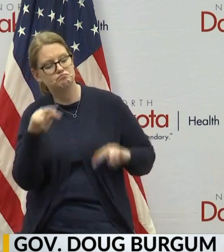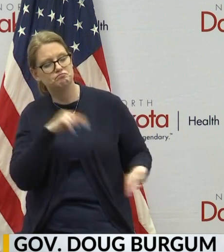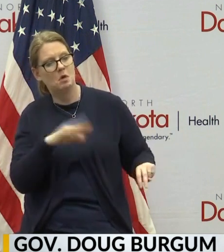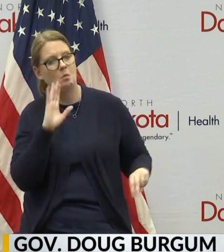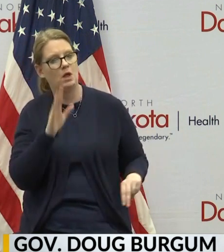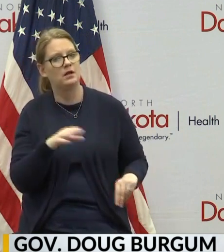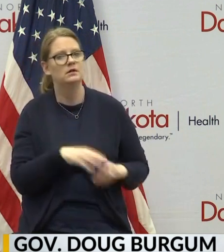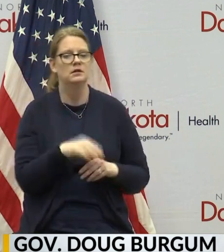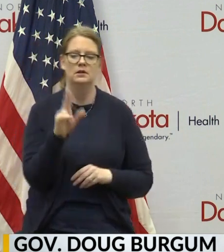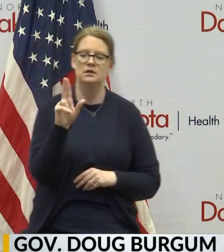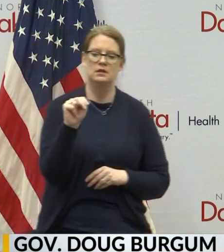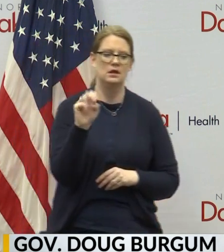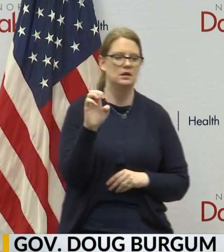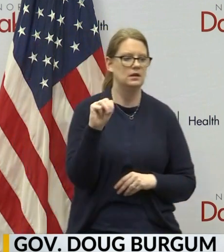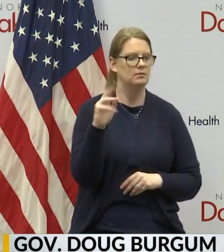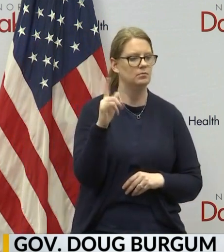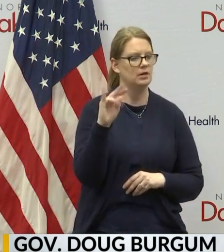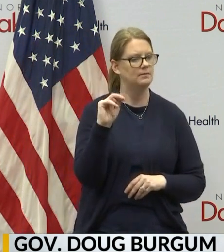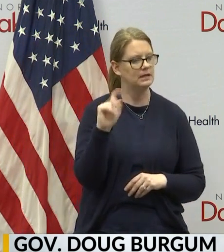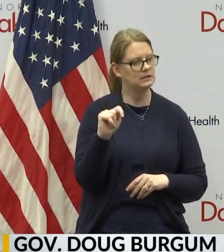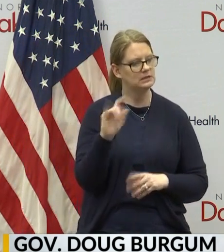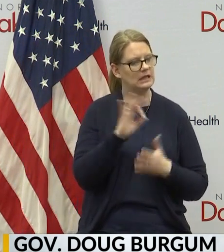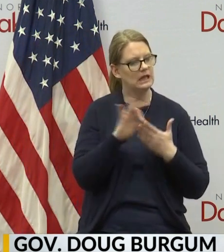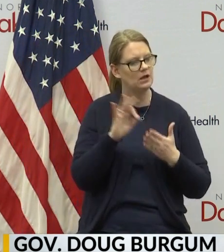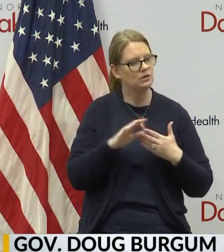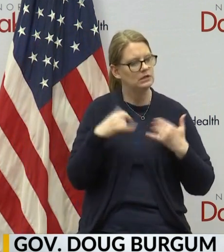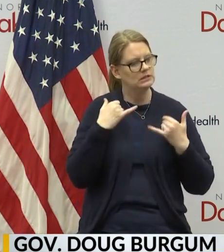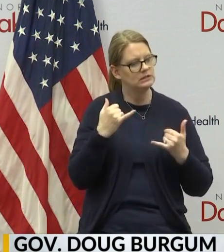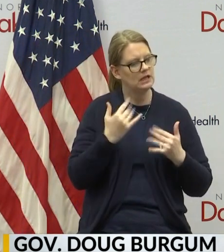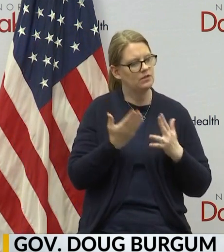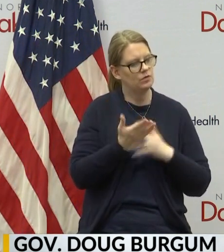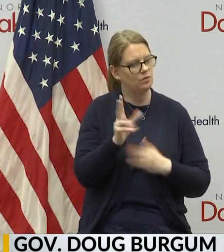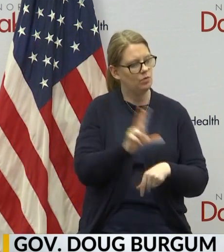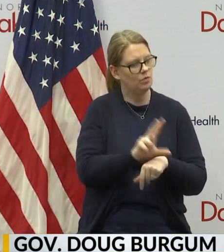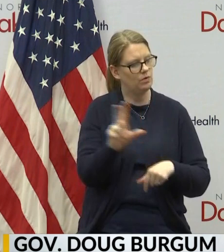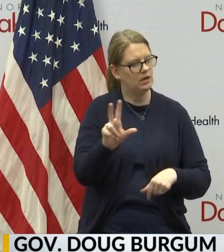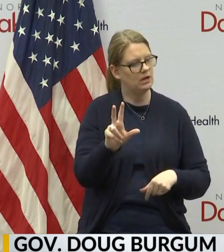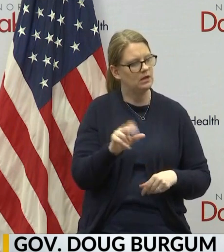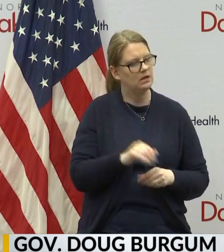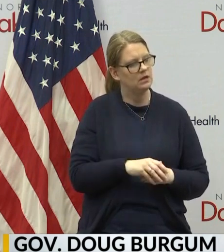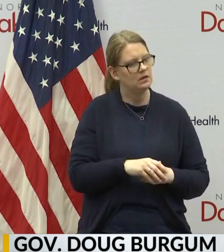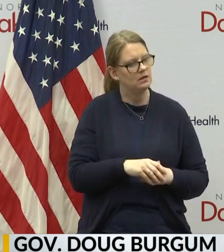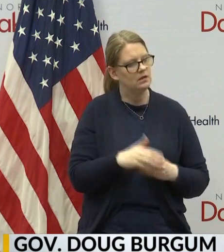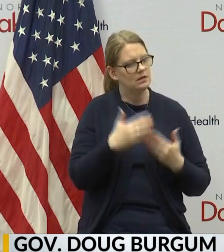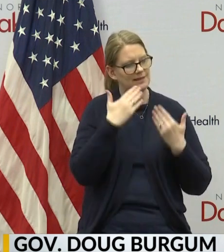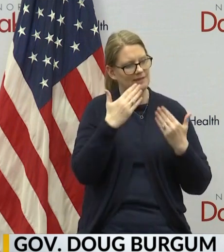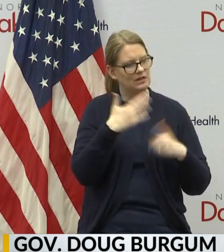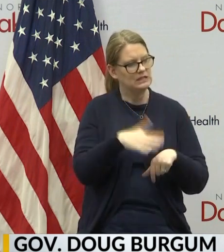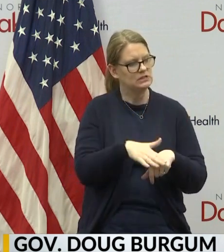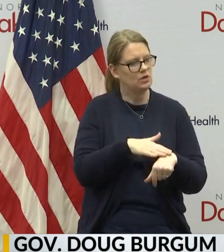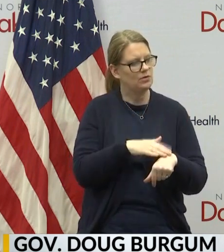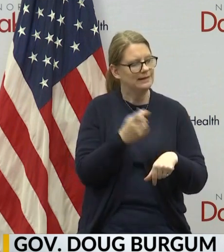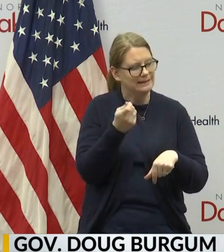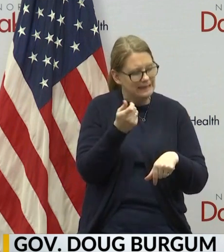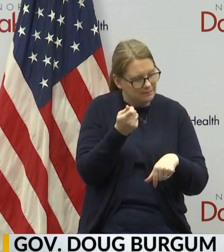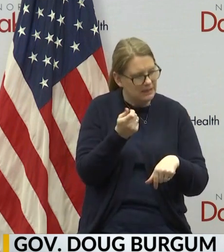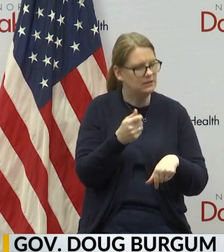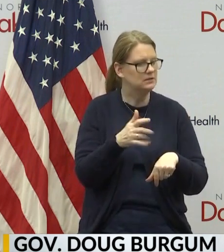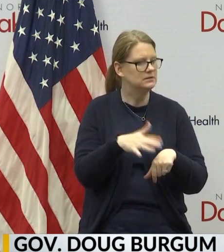OUR RECOMMENDATIONS SERIOUSLY AND GAME AND FISH WILL BE MONITORING THIS AS PART OF THE WORK.